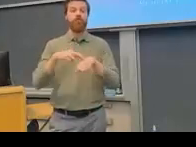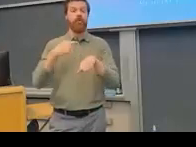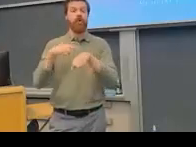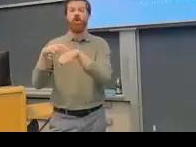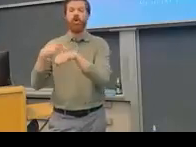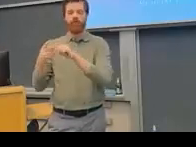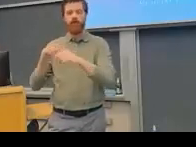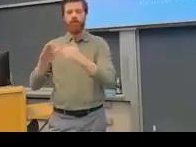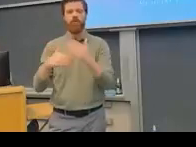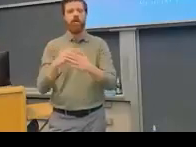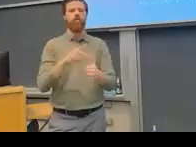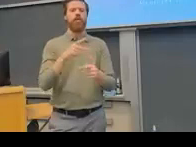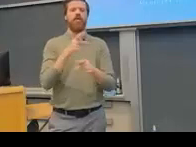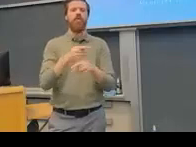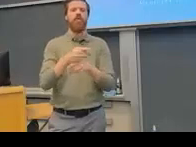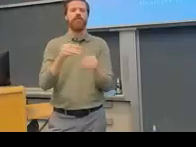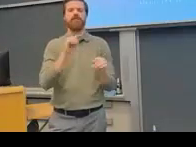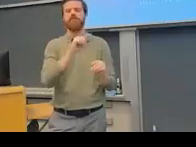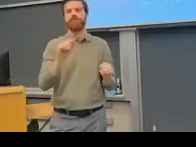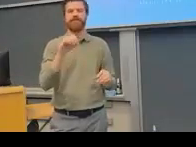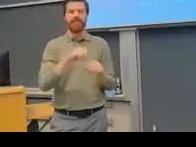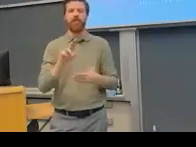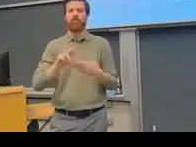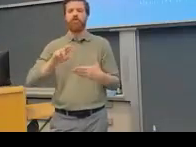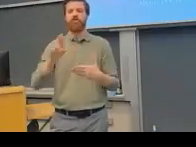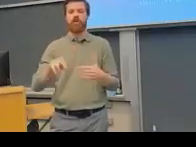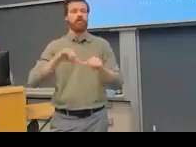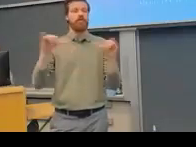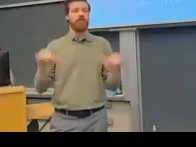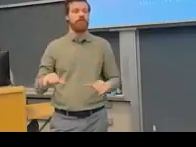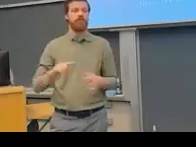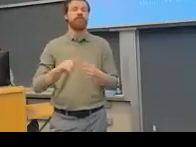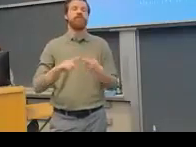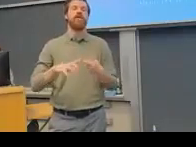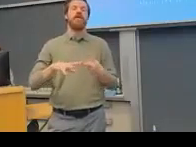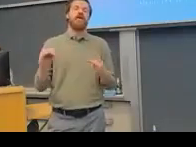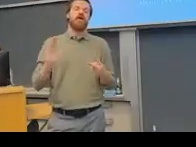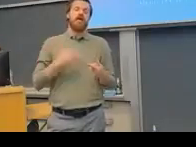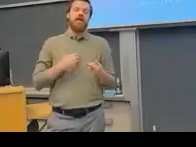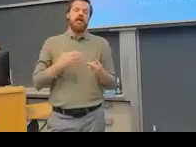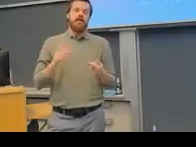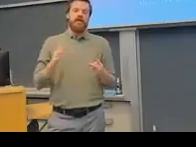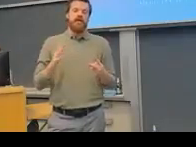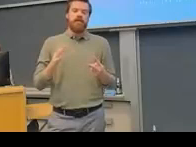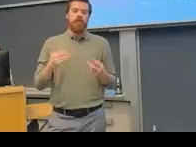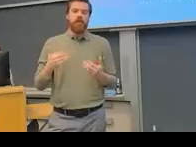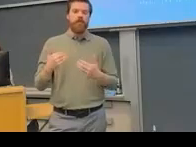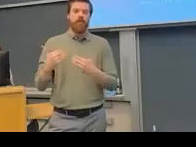of the primary care offices in the U ofr System as well as our accountable Health Partners which